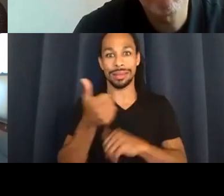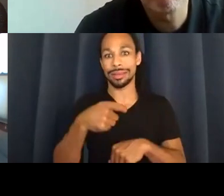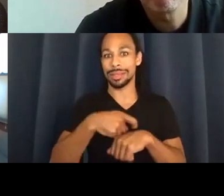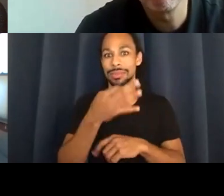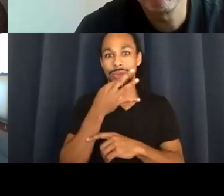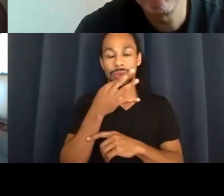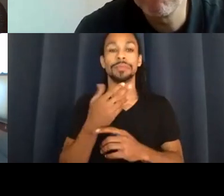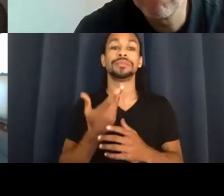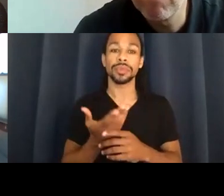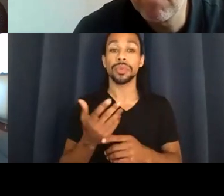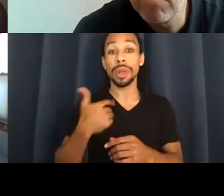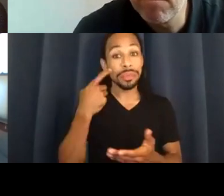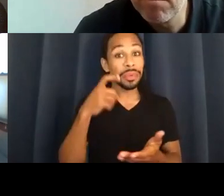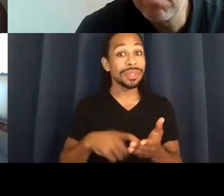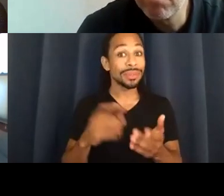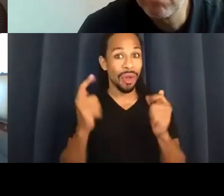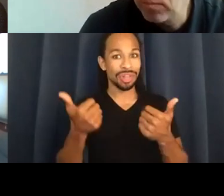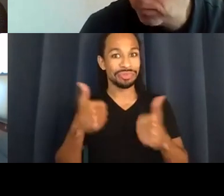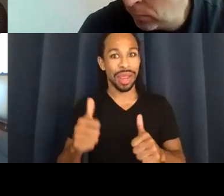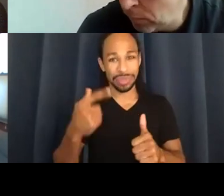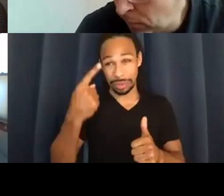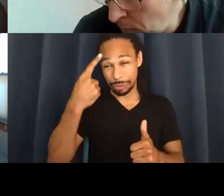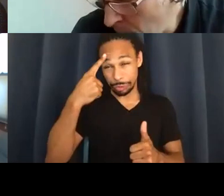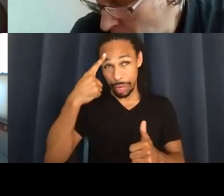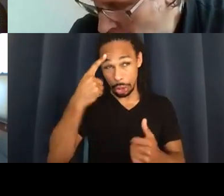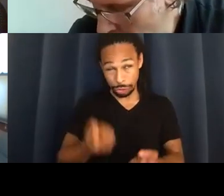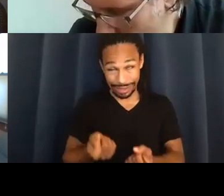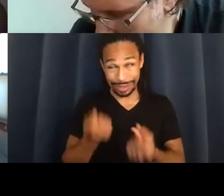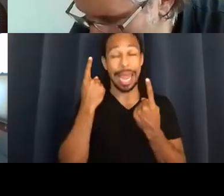noticing, we're trying to wrap our minds around the fact that this is something we have to